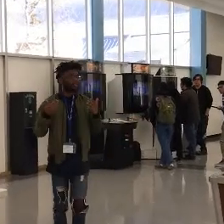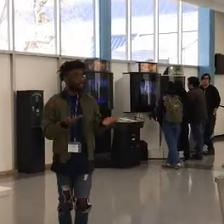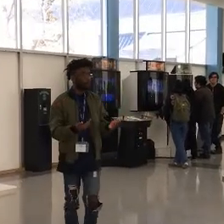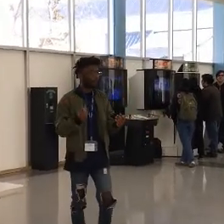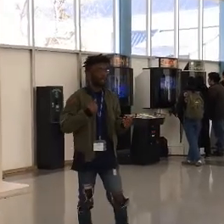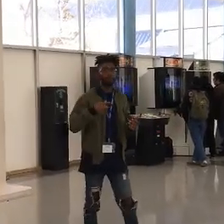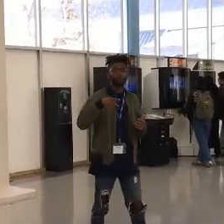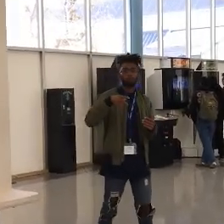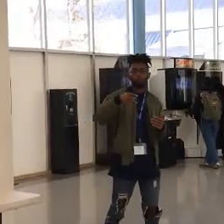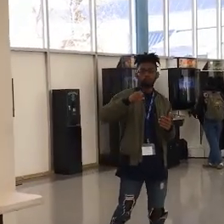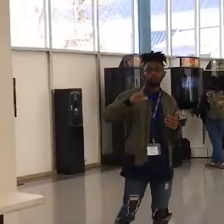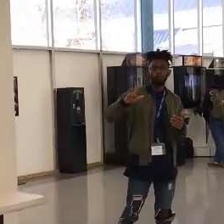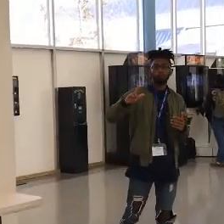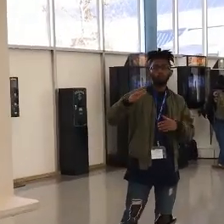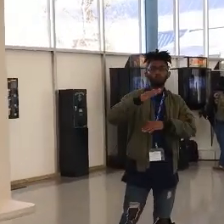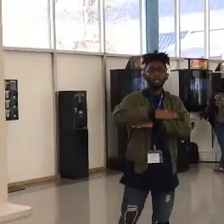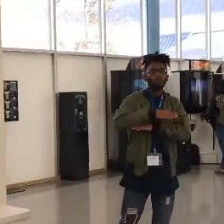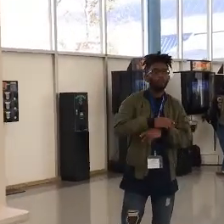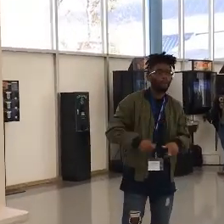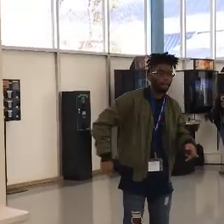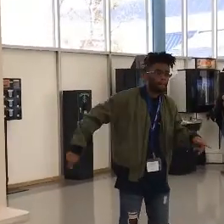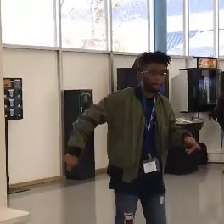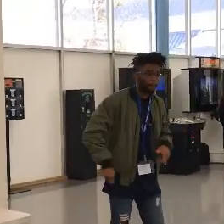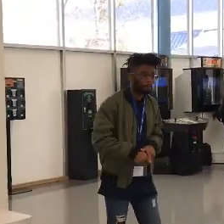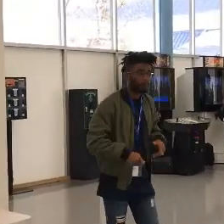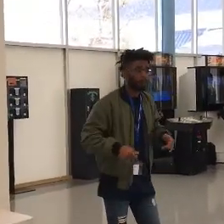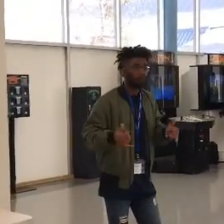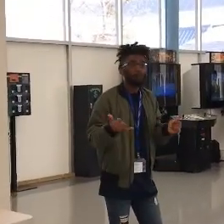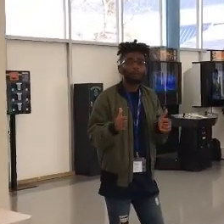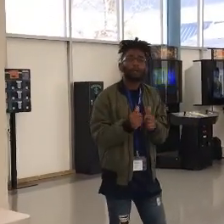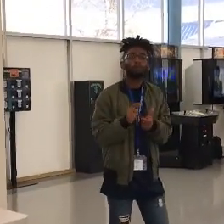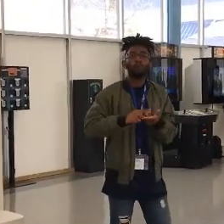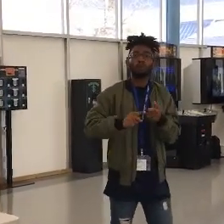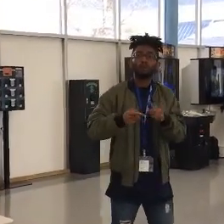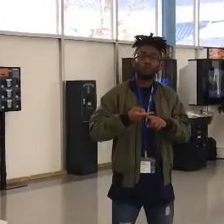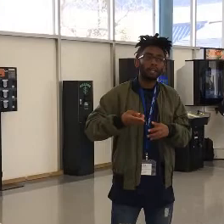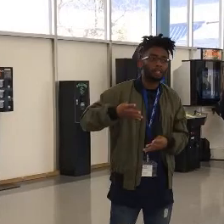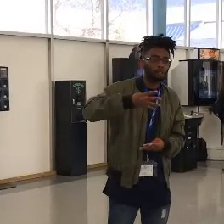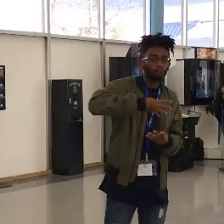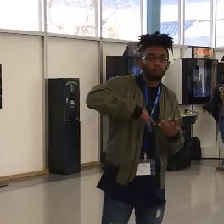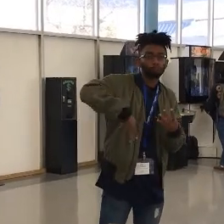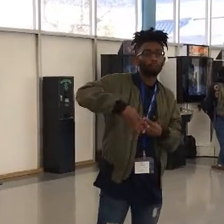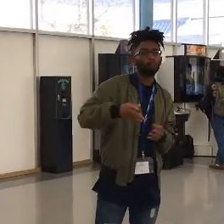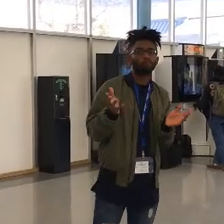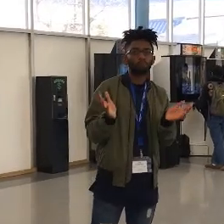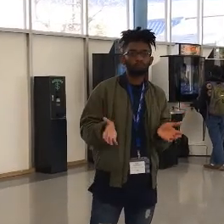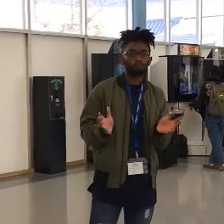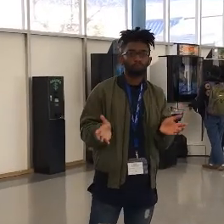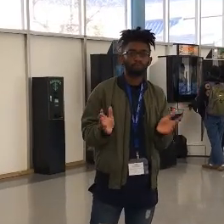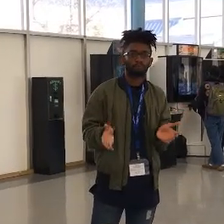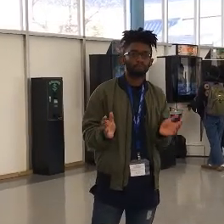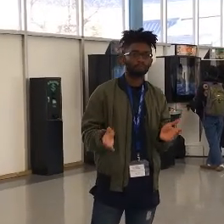We have pool tables where you can play, or just hang out to chat with your friends.